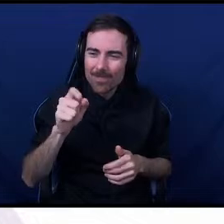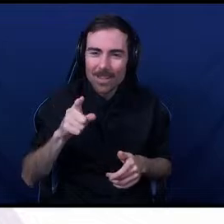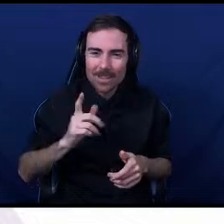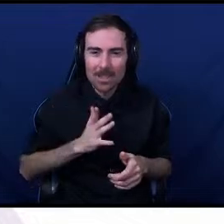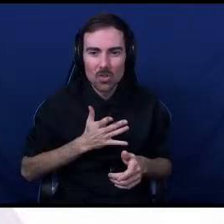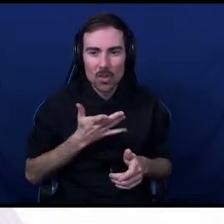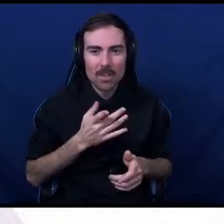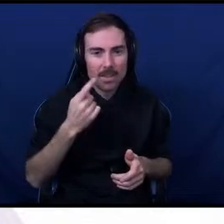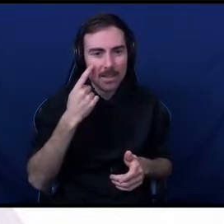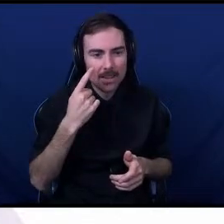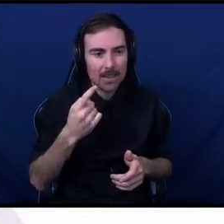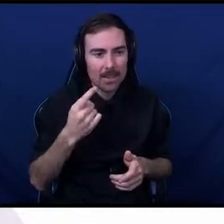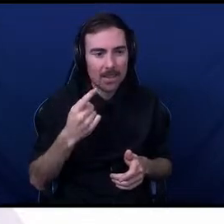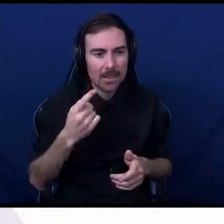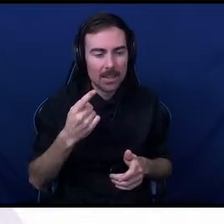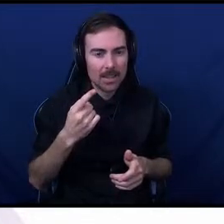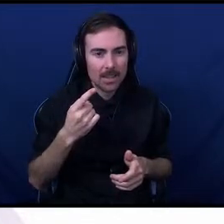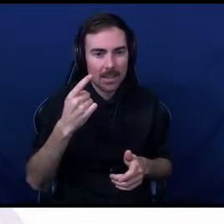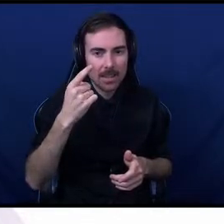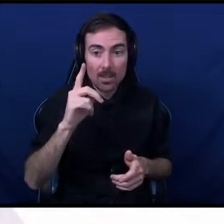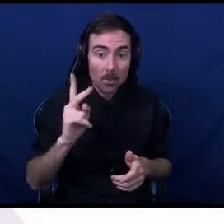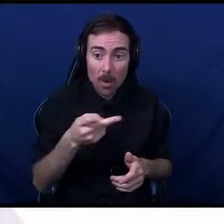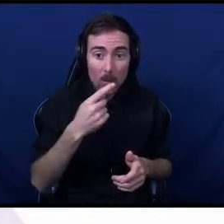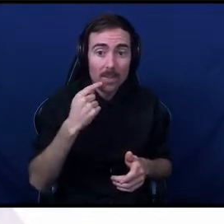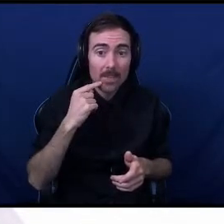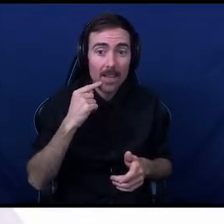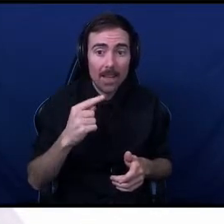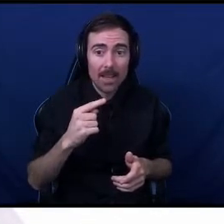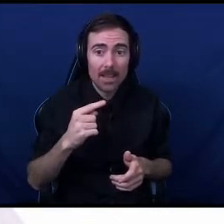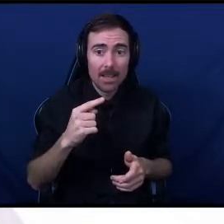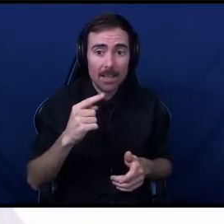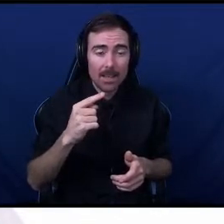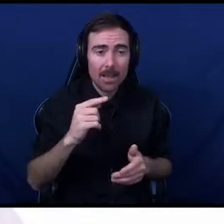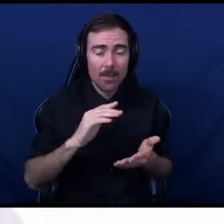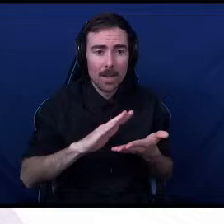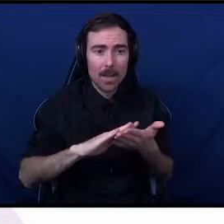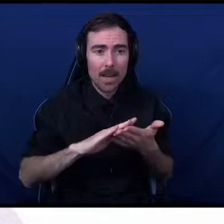how diverse mentioned especially touched on just how fast we can